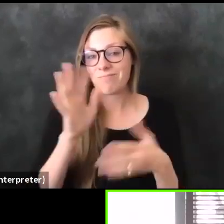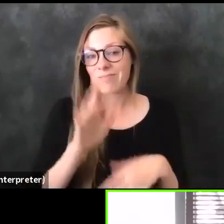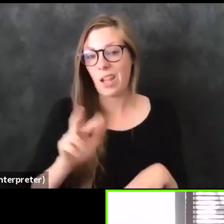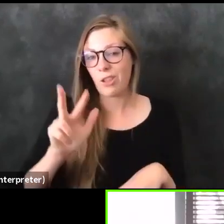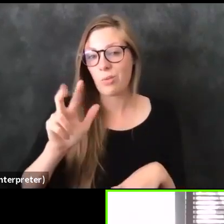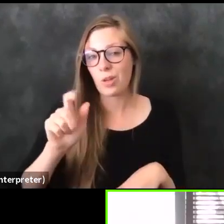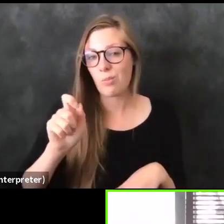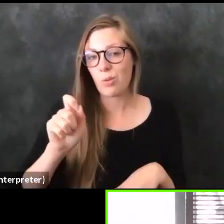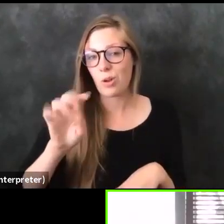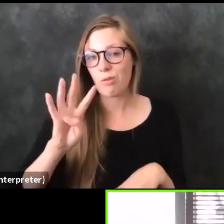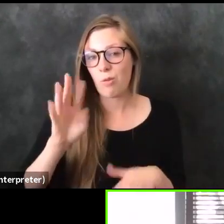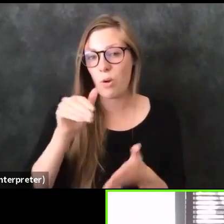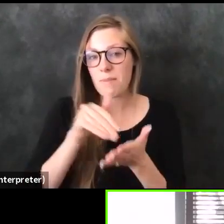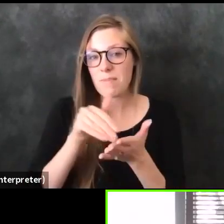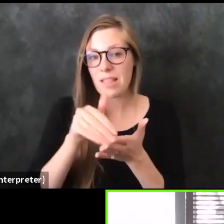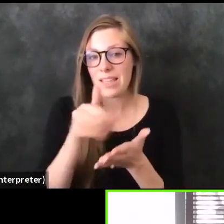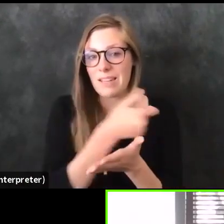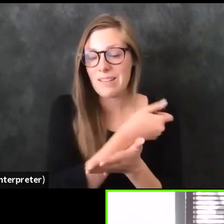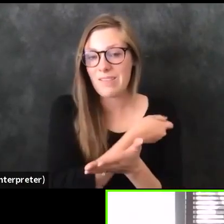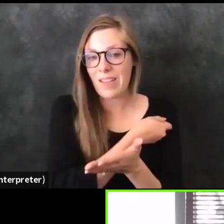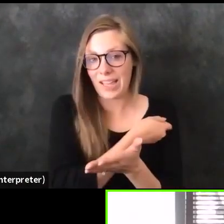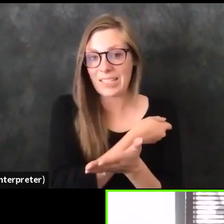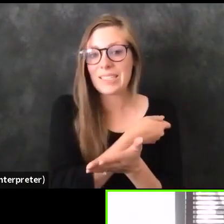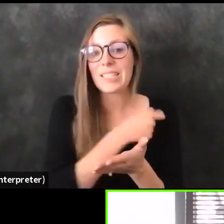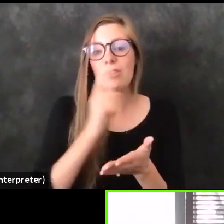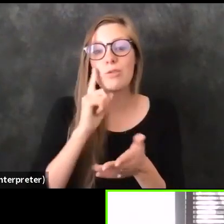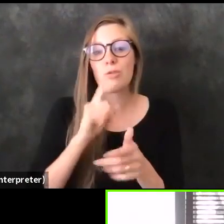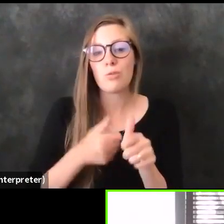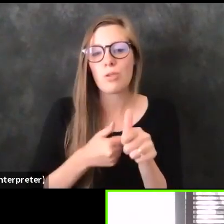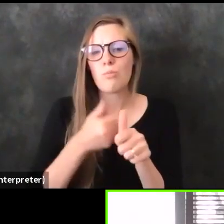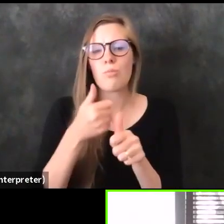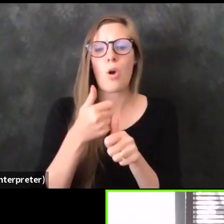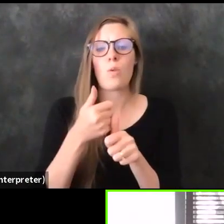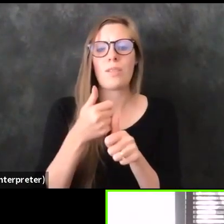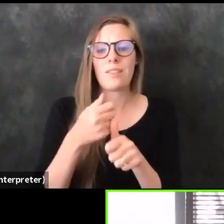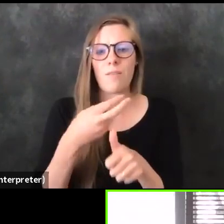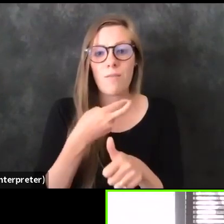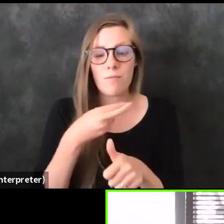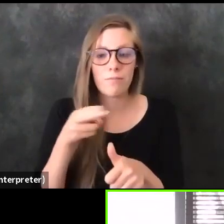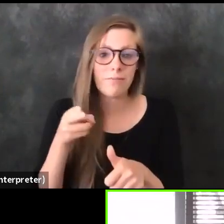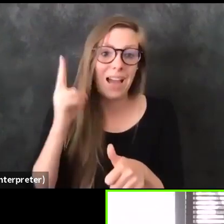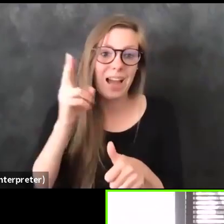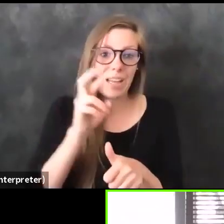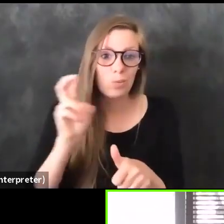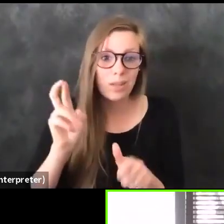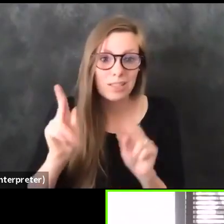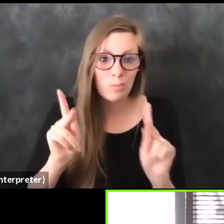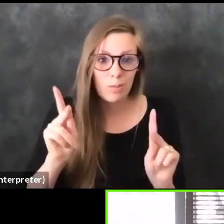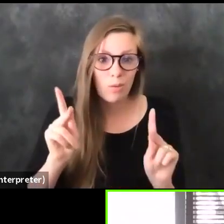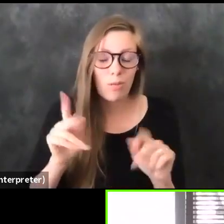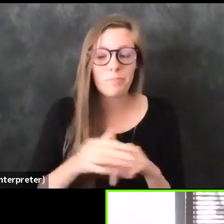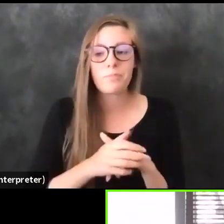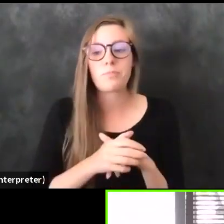million vaccine doses to the most disadvantaged community. This is significant because once we reach